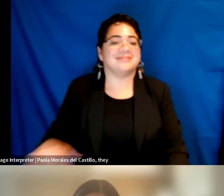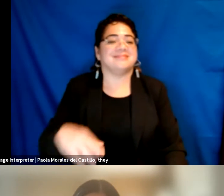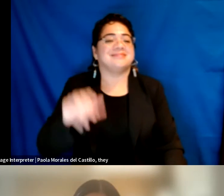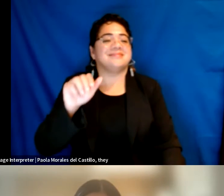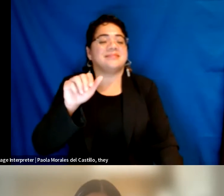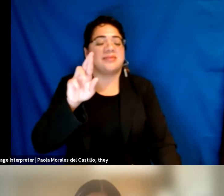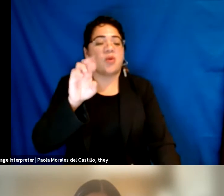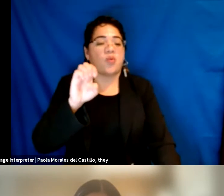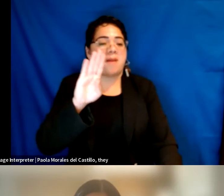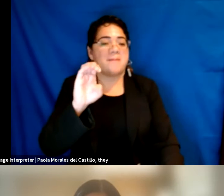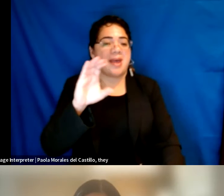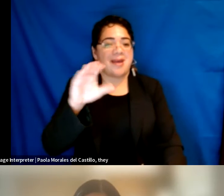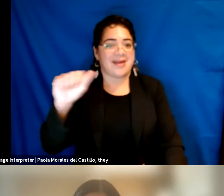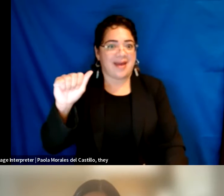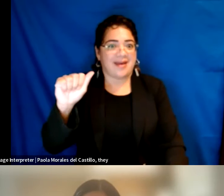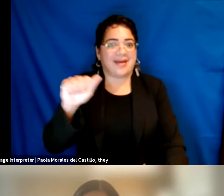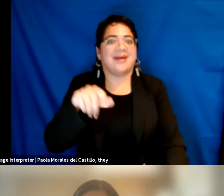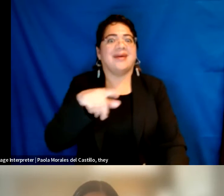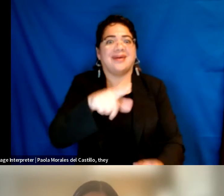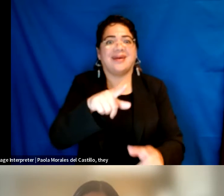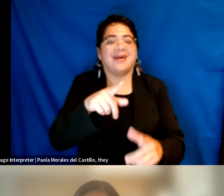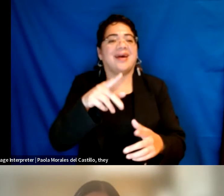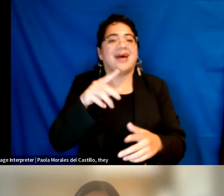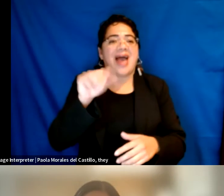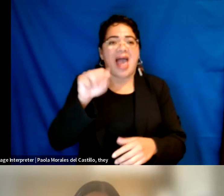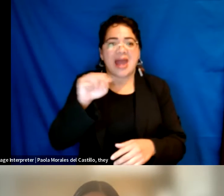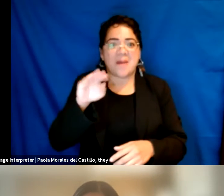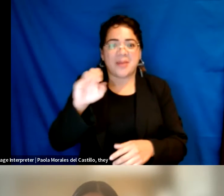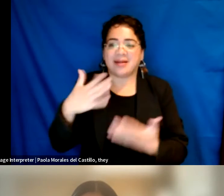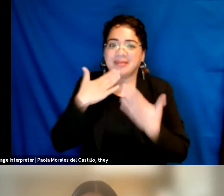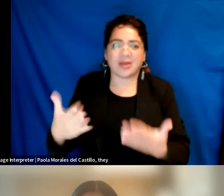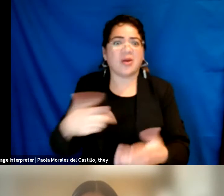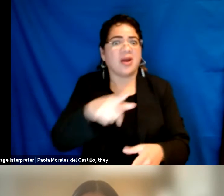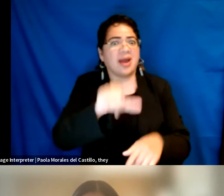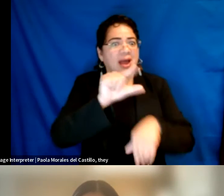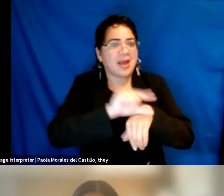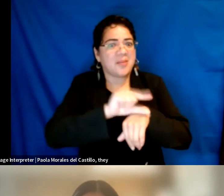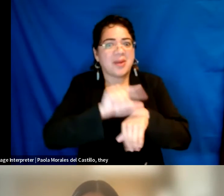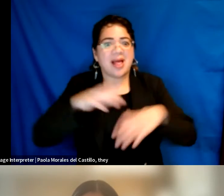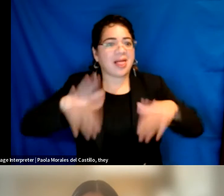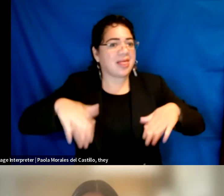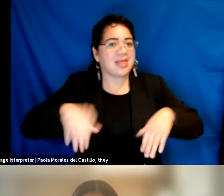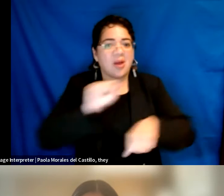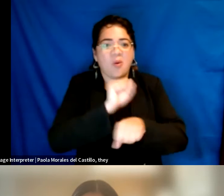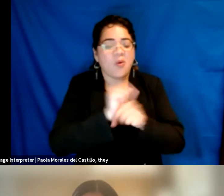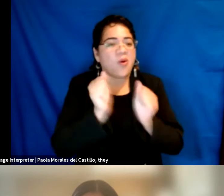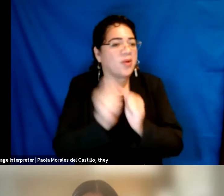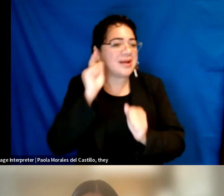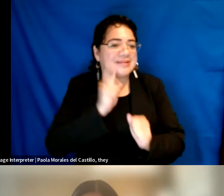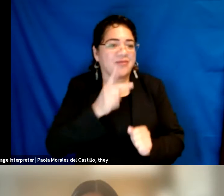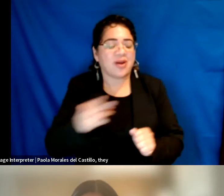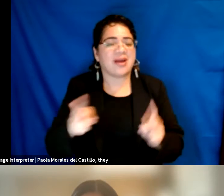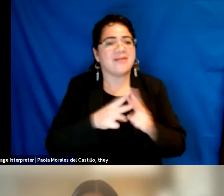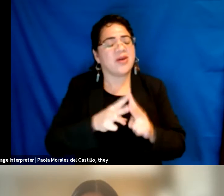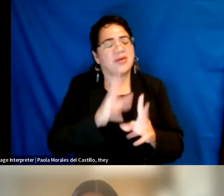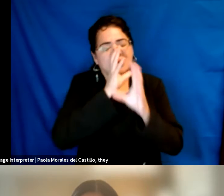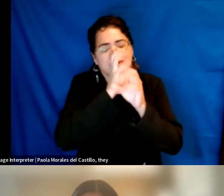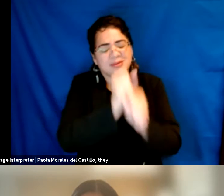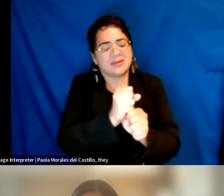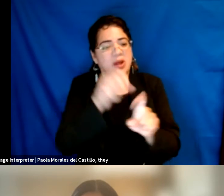Rebecca Tarvin (she/her): Gabriel has some very interesting perspectives here. I haven't had the pleasure of working with Duffer hard of hearing folks, and this is very interesting for me.